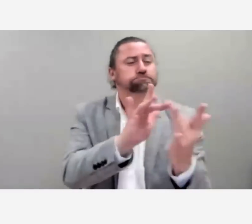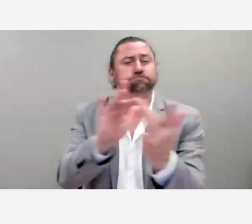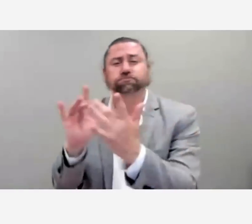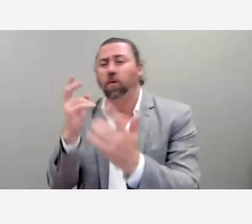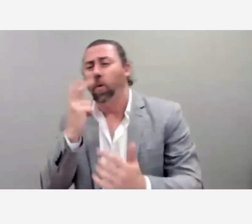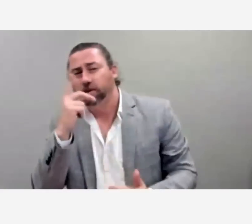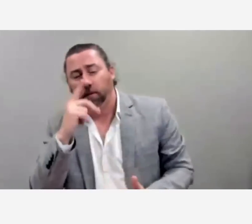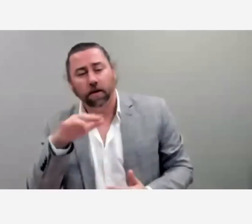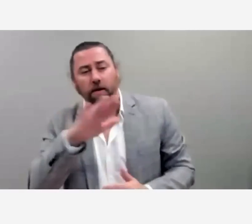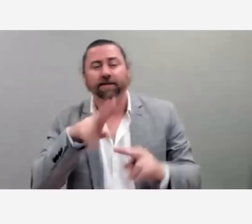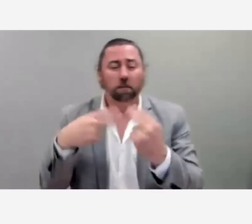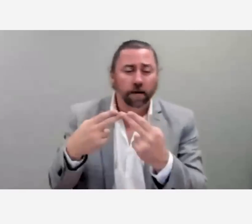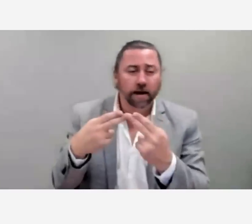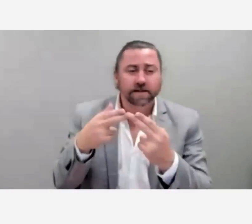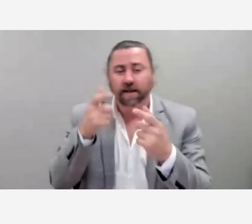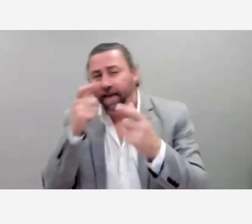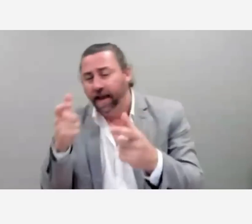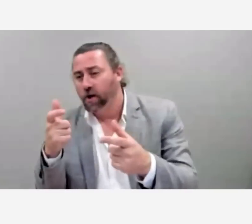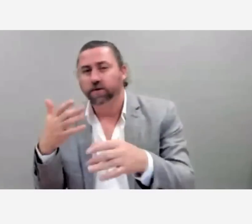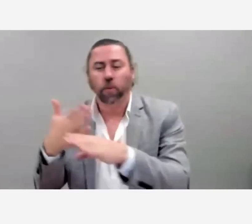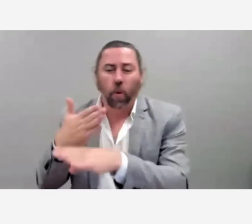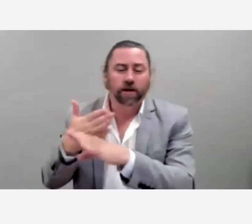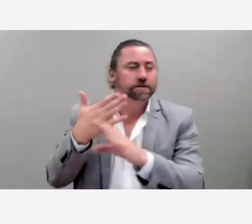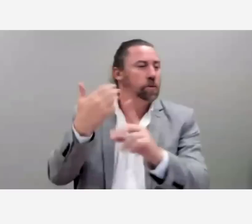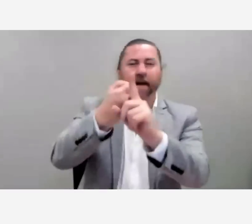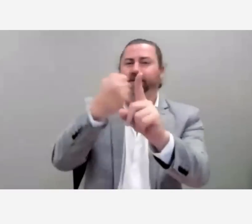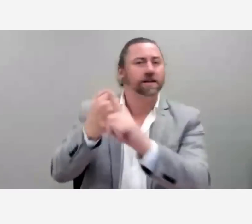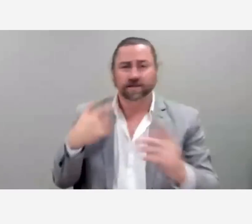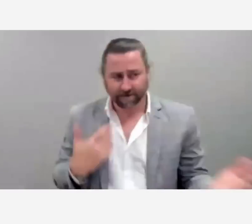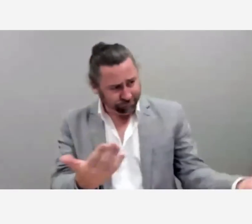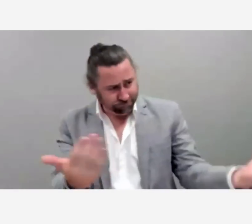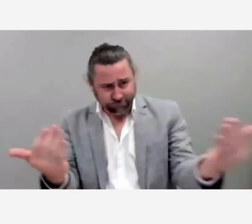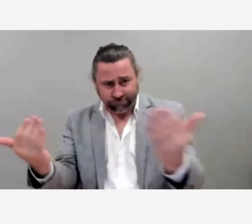their families and carers, workers, their advocates, the providers to do everything that we can to